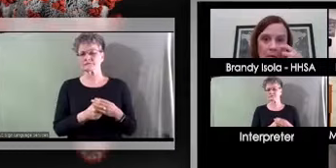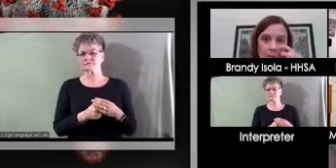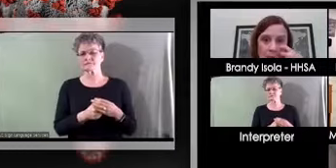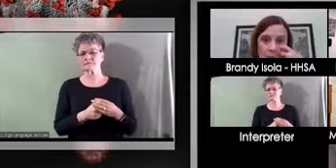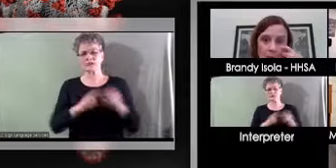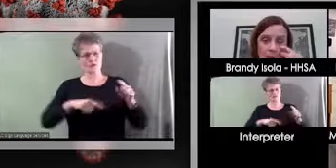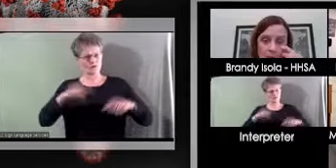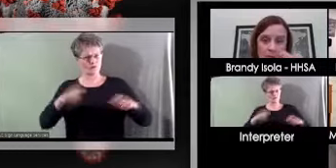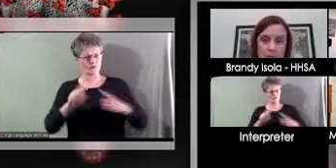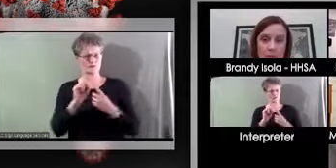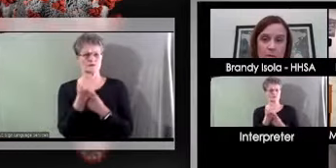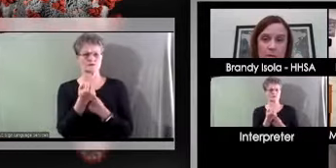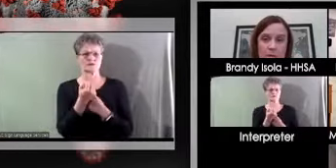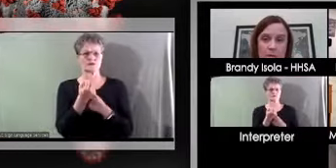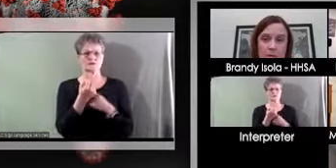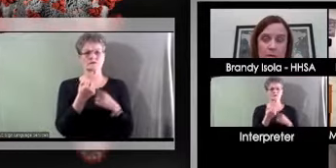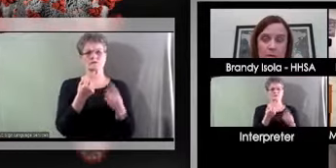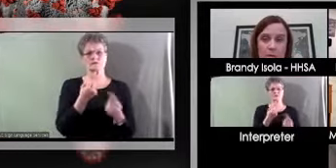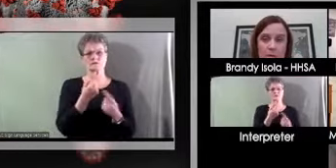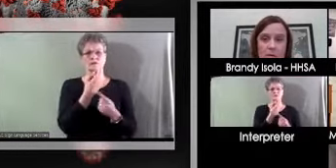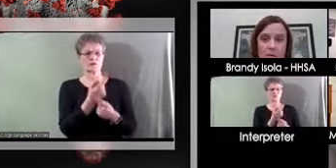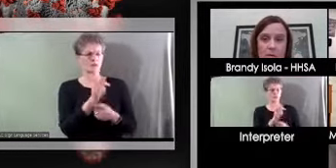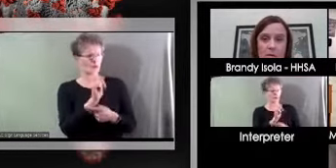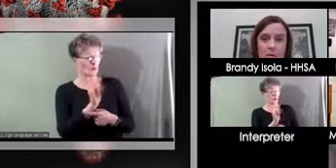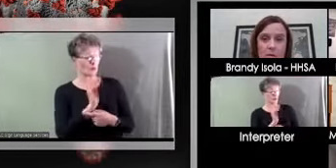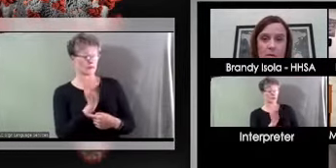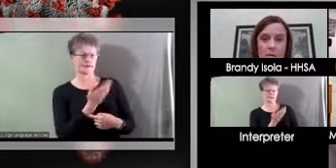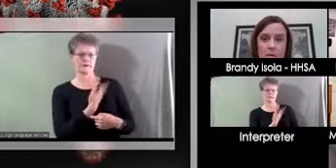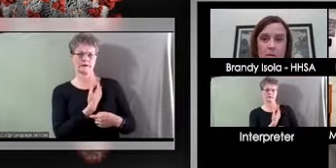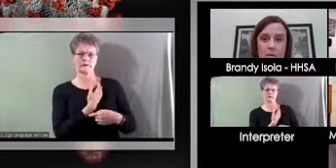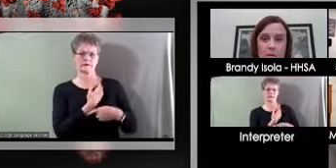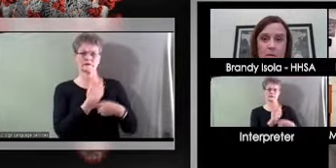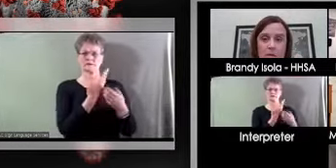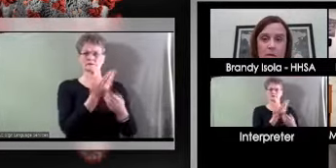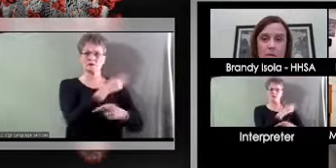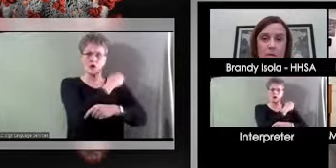of patients, but other areas of our city